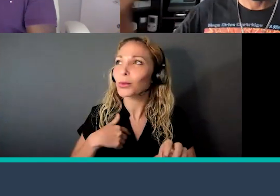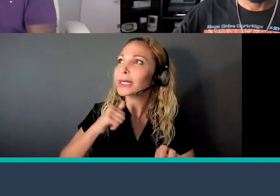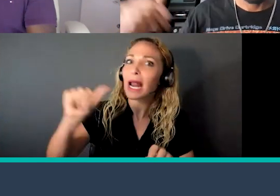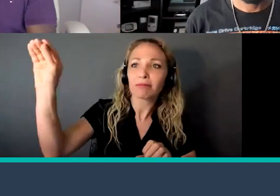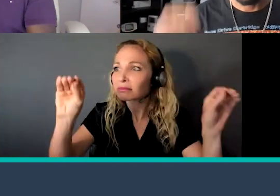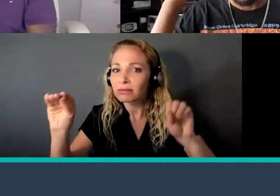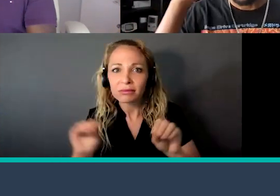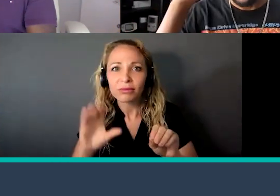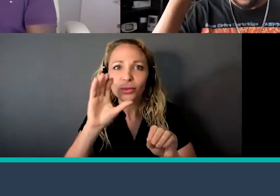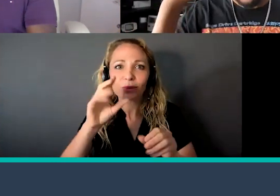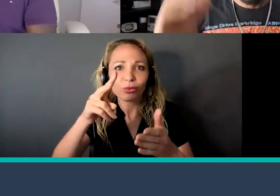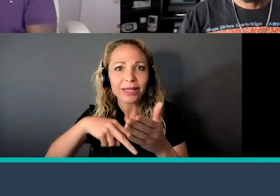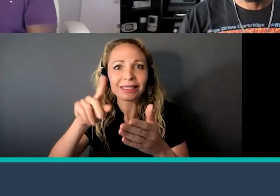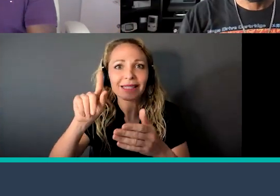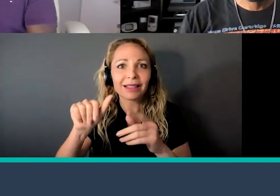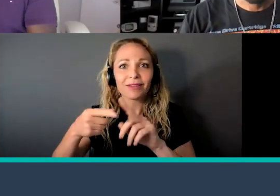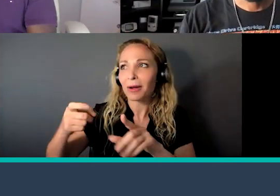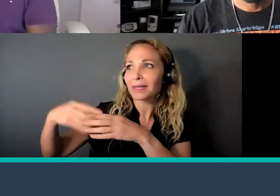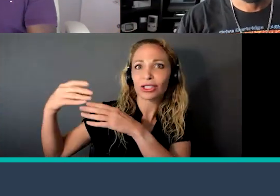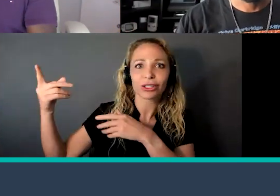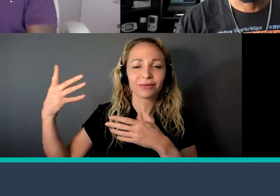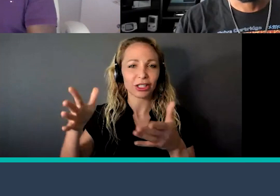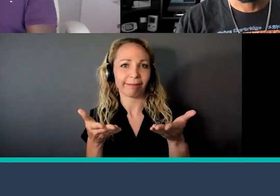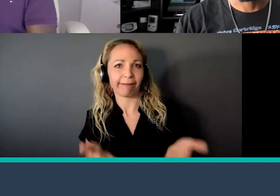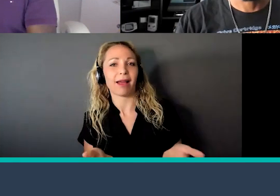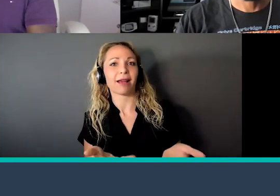THE USE CASES GO ON AND ON AND I RECOMMEND EVERYONE